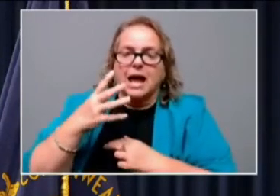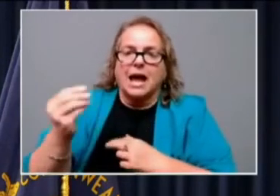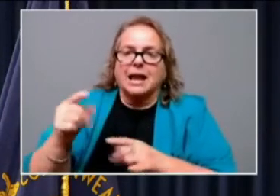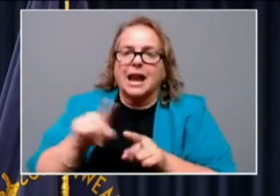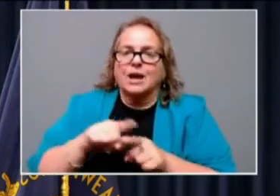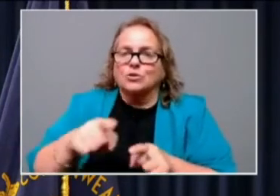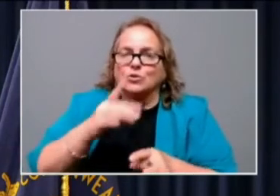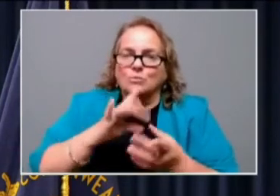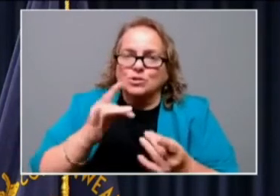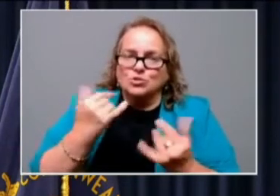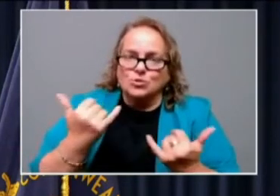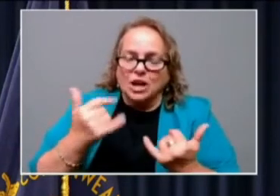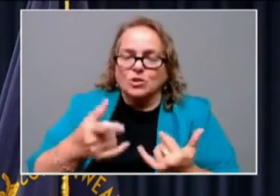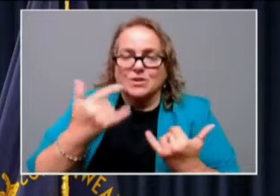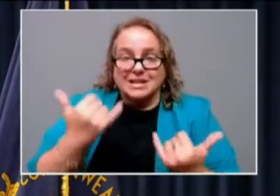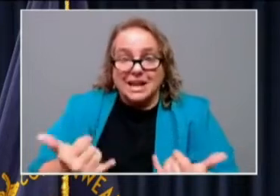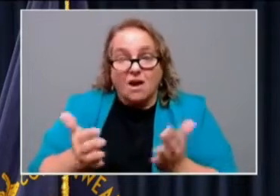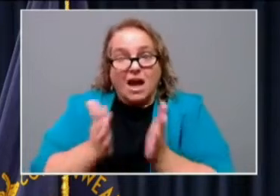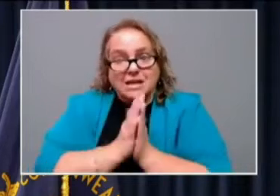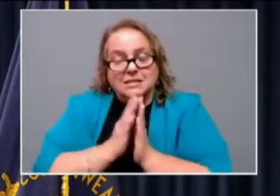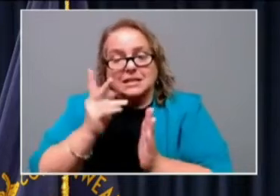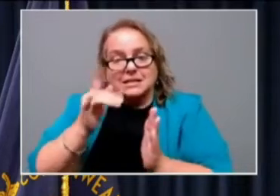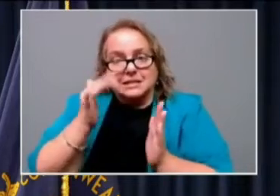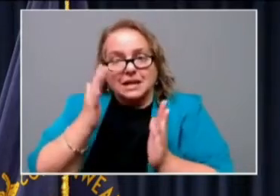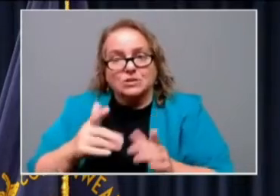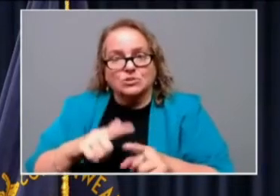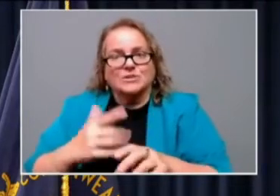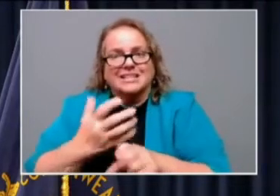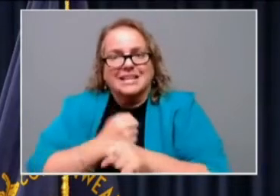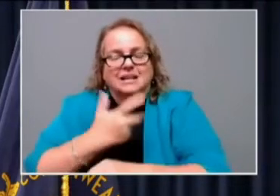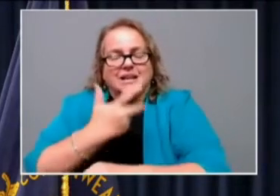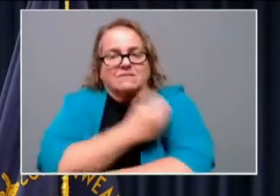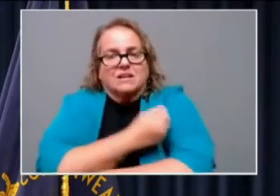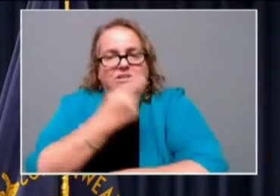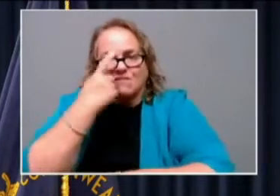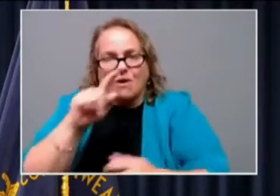now been asking Kentucky ins to get vaccinated for exactly nine months. So